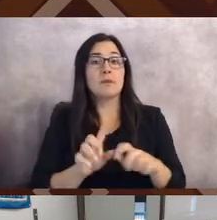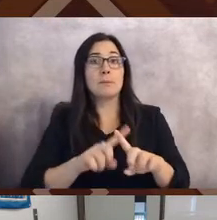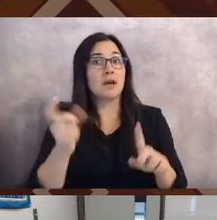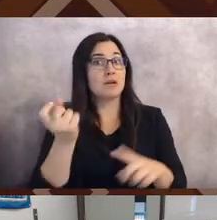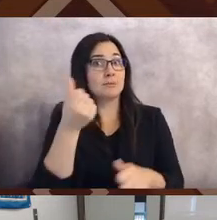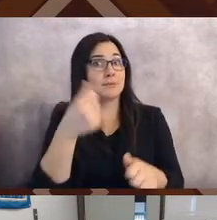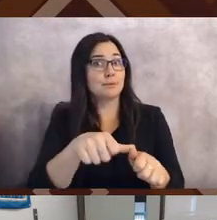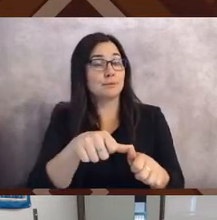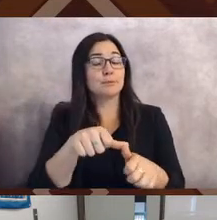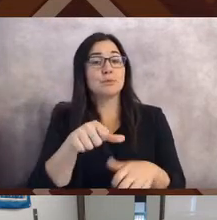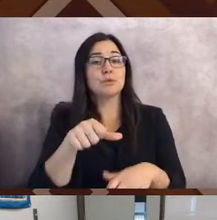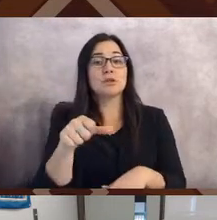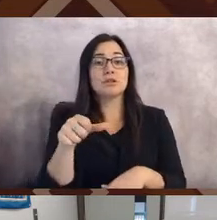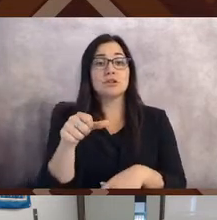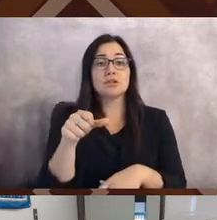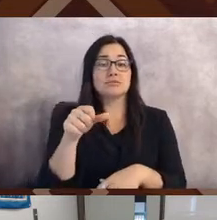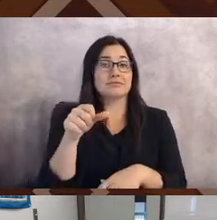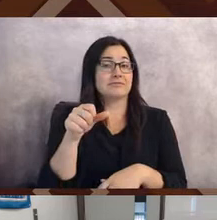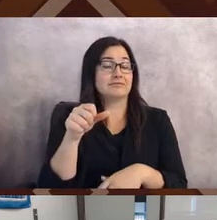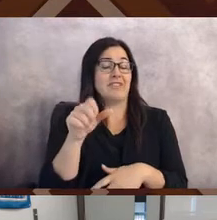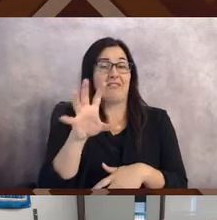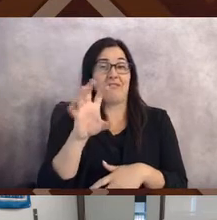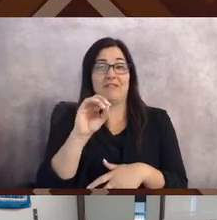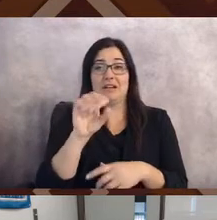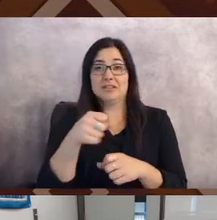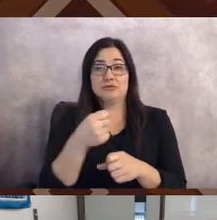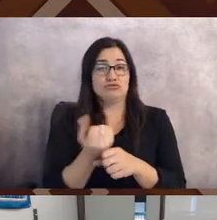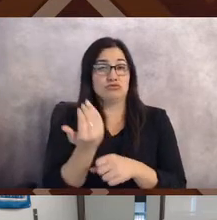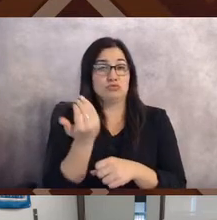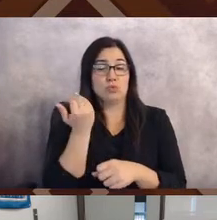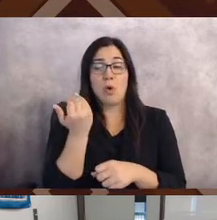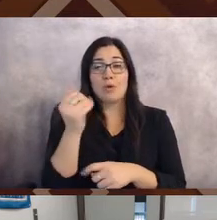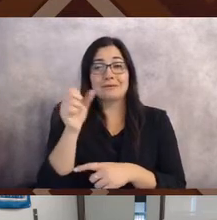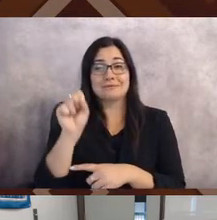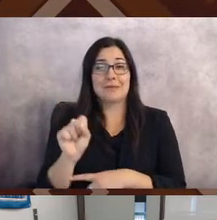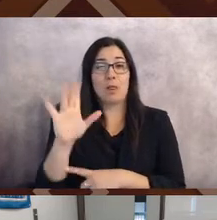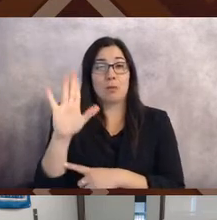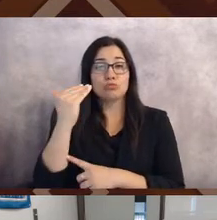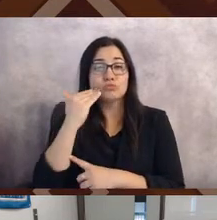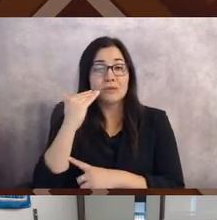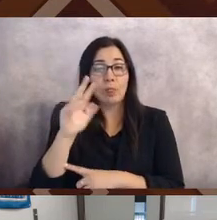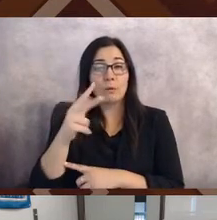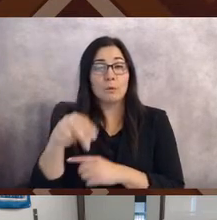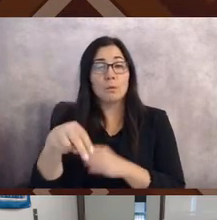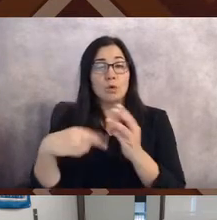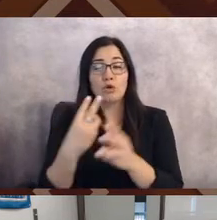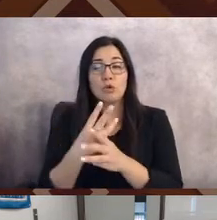just right. Half a century ago, South Korea was a third world country. It was one of the poorest countries.